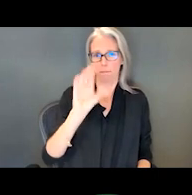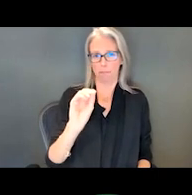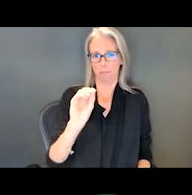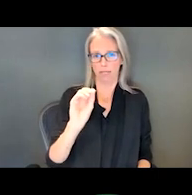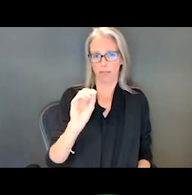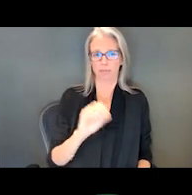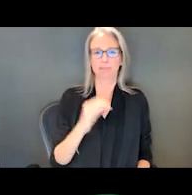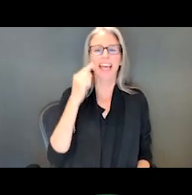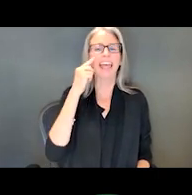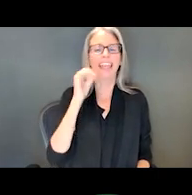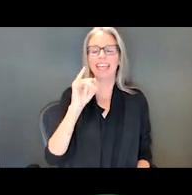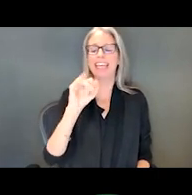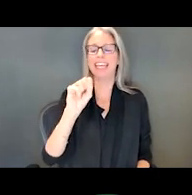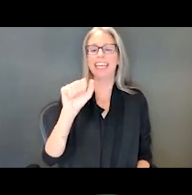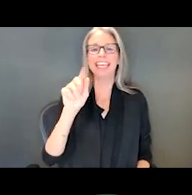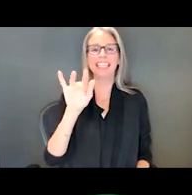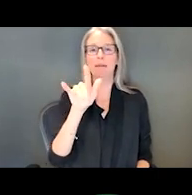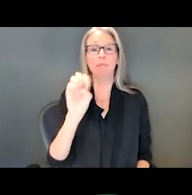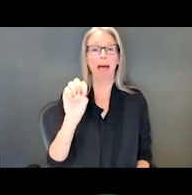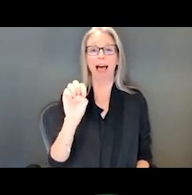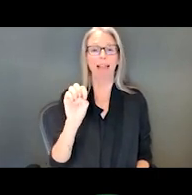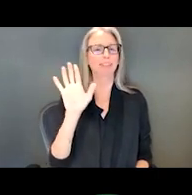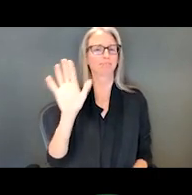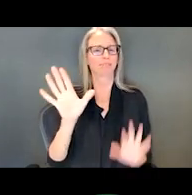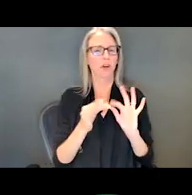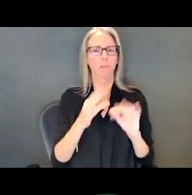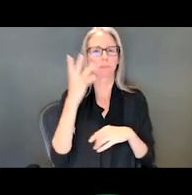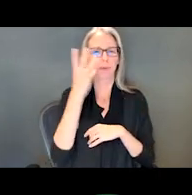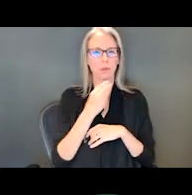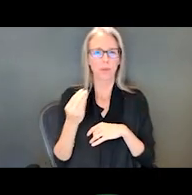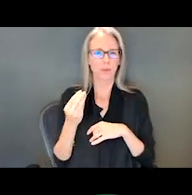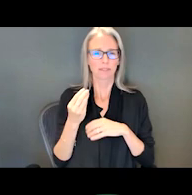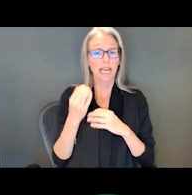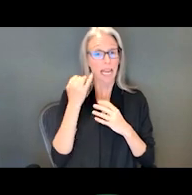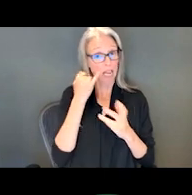And I think that's so true. It's not enough to say HR can now look after this and they